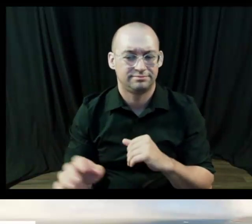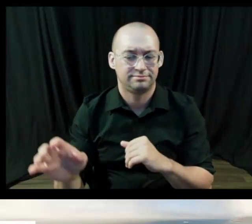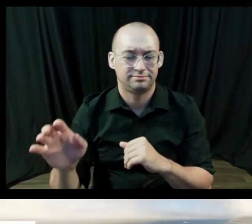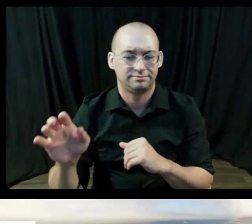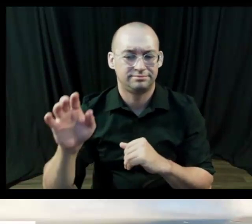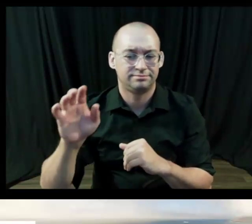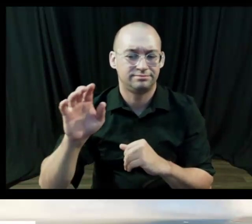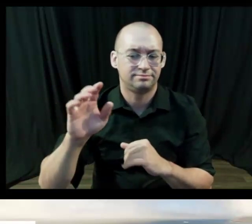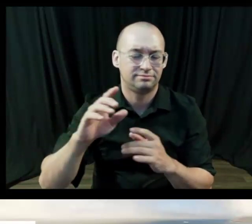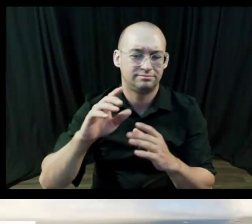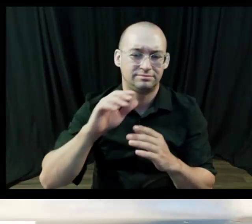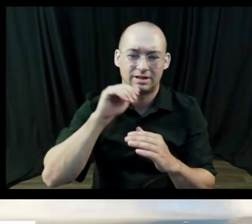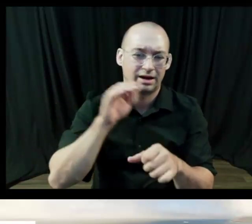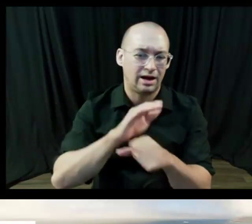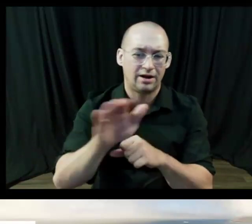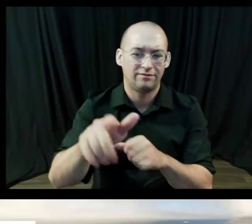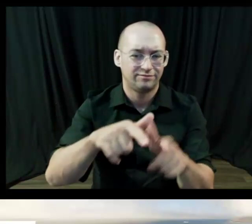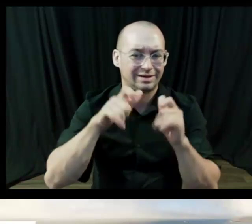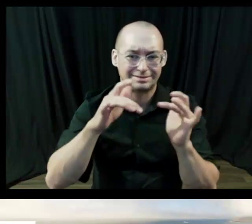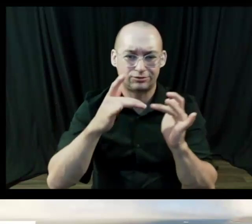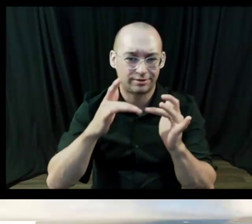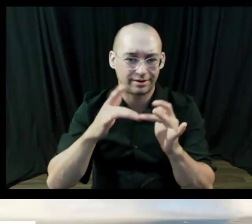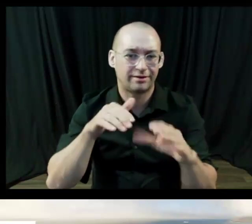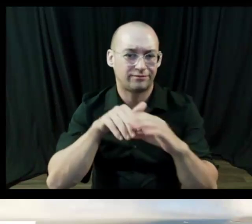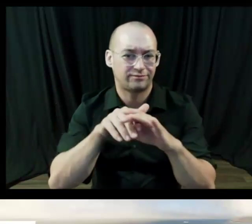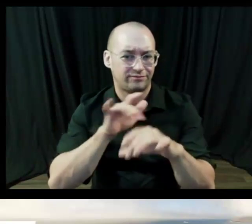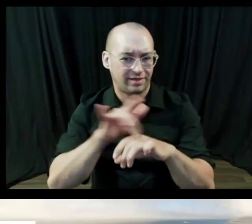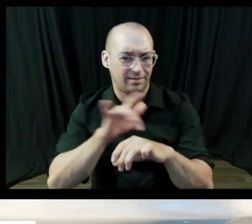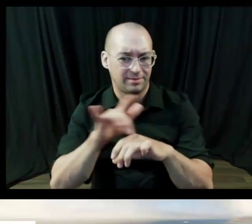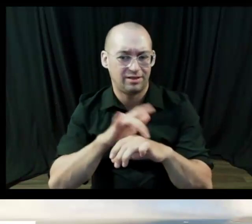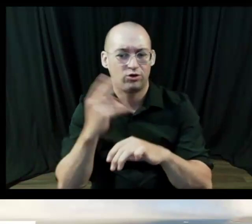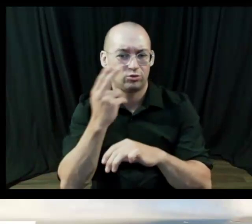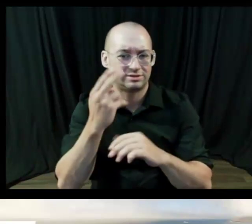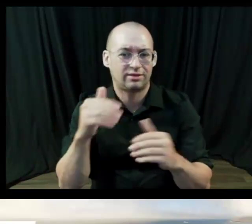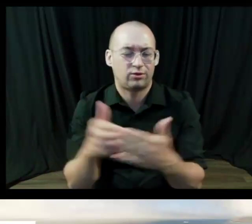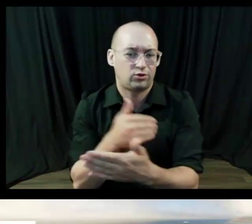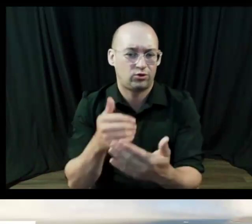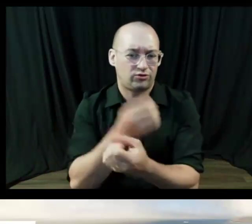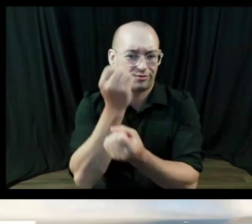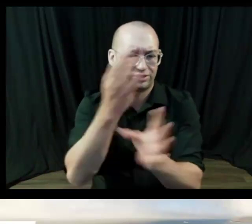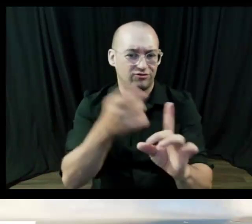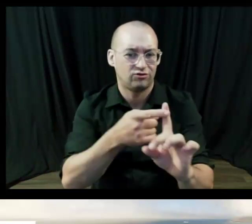So, lack of broadband availability. We're using the latest data from CPUC.